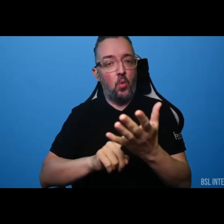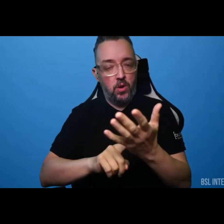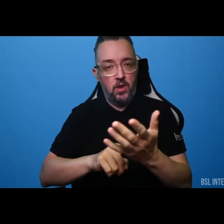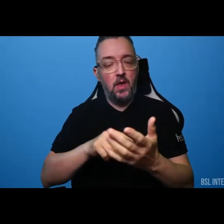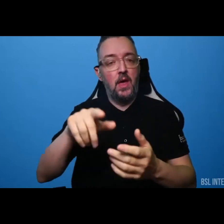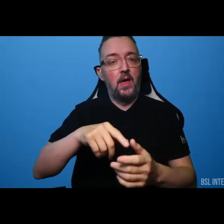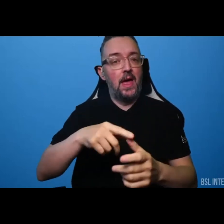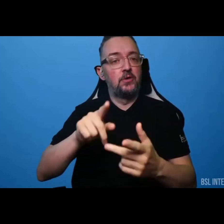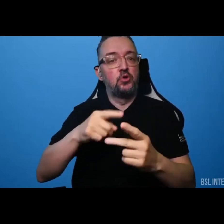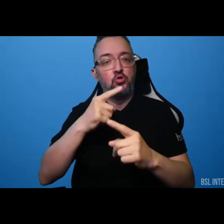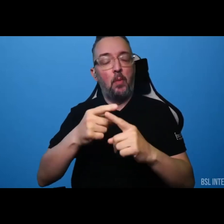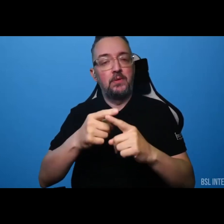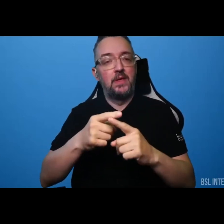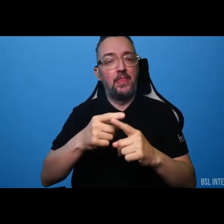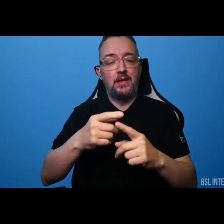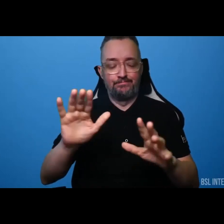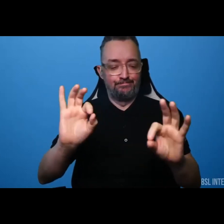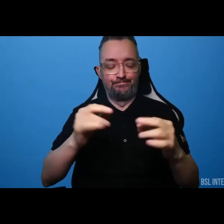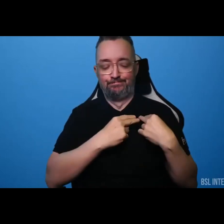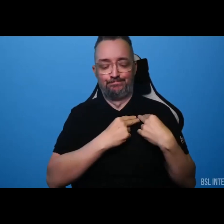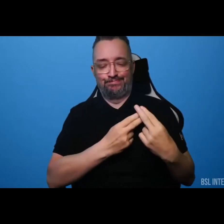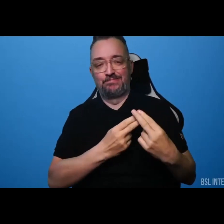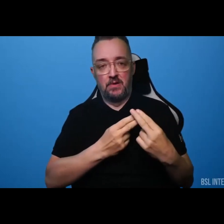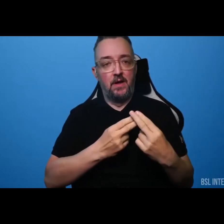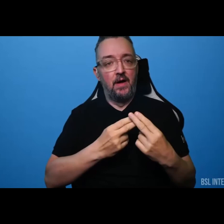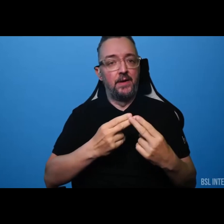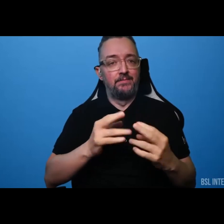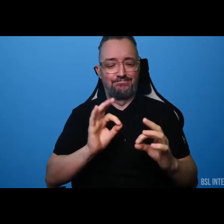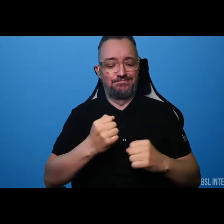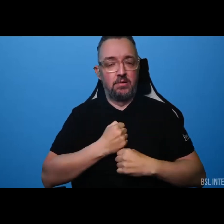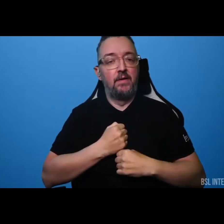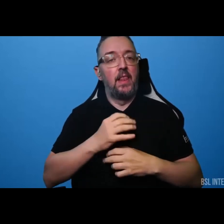of the disavowal of slavery. And today he's going to explore projects,